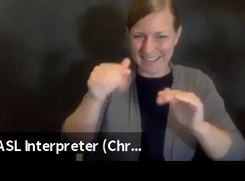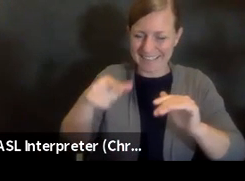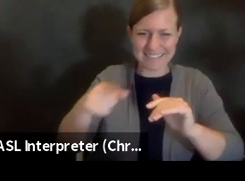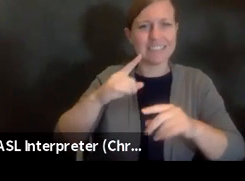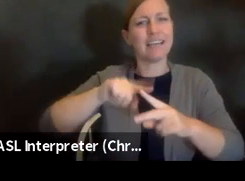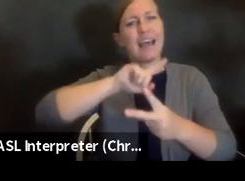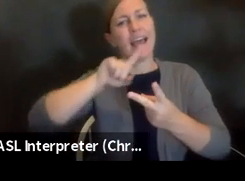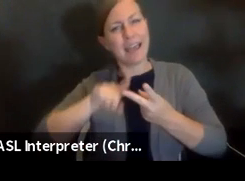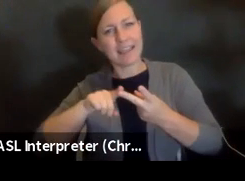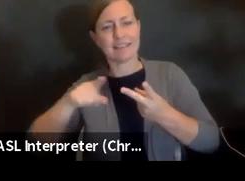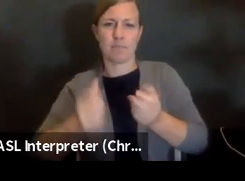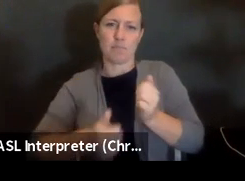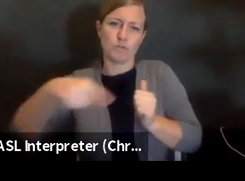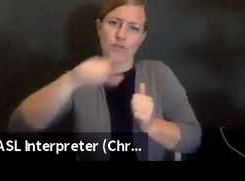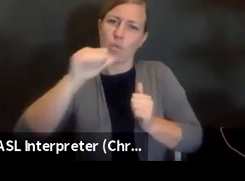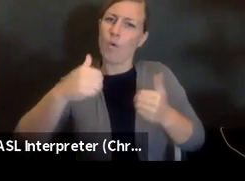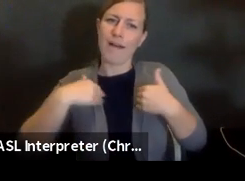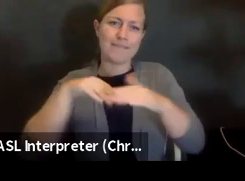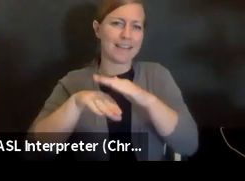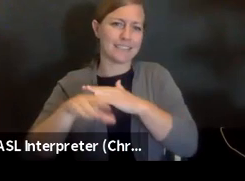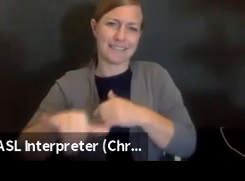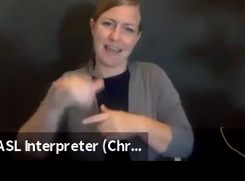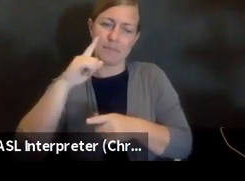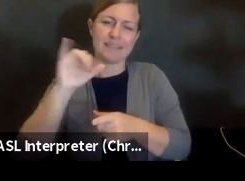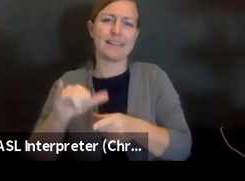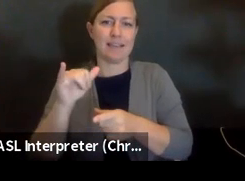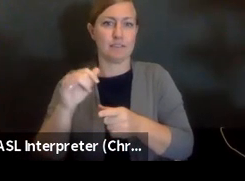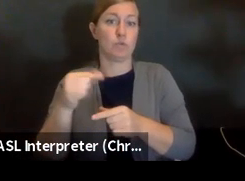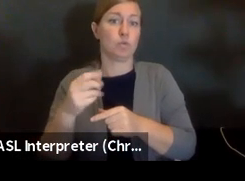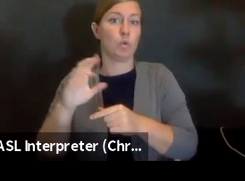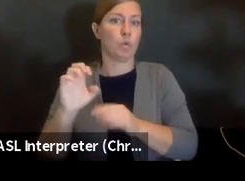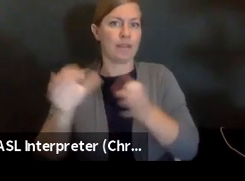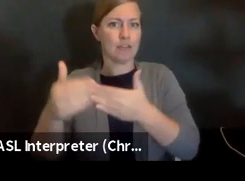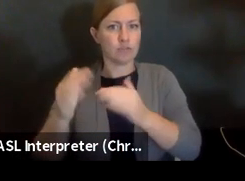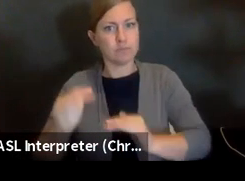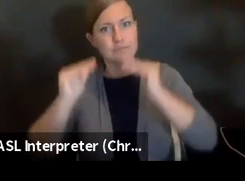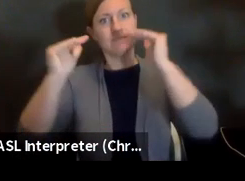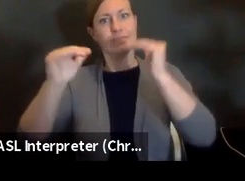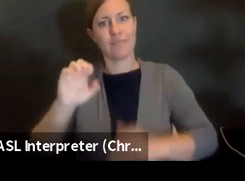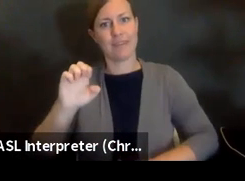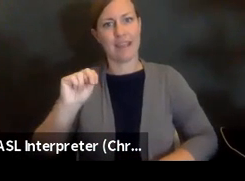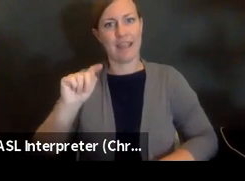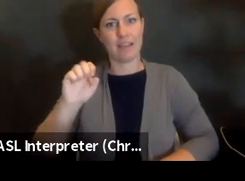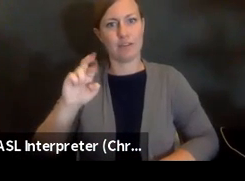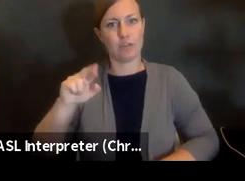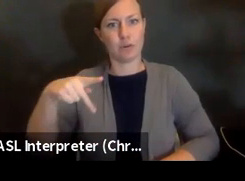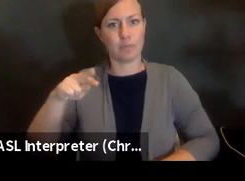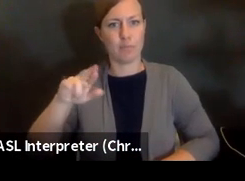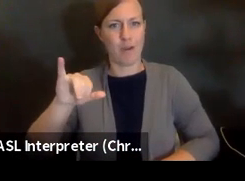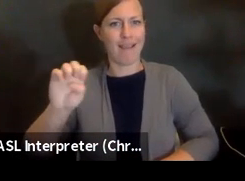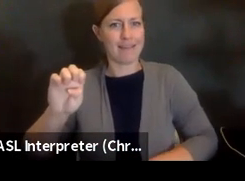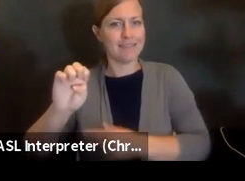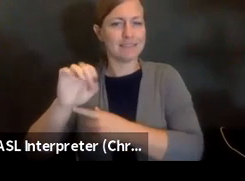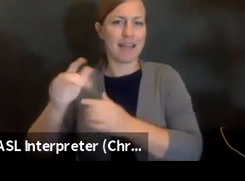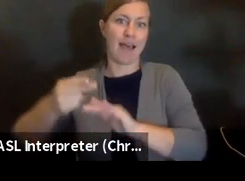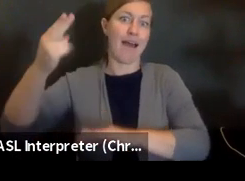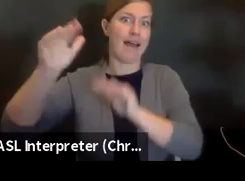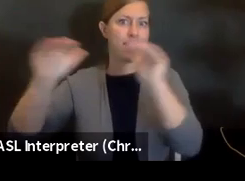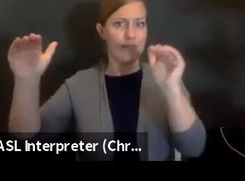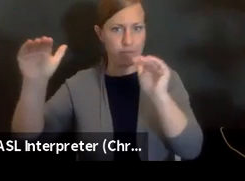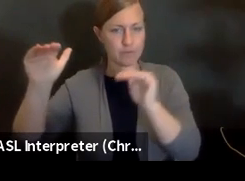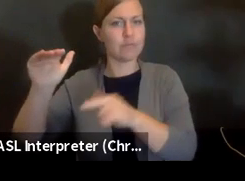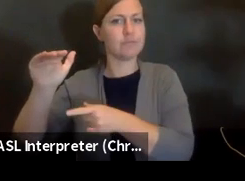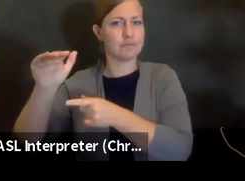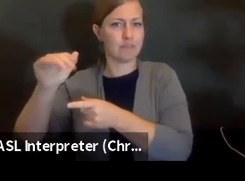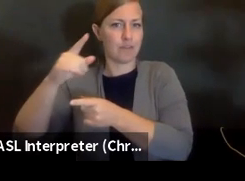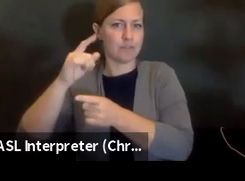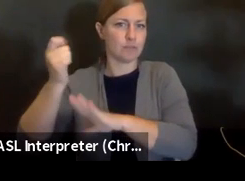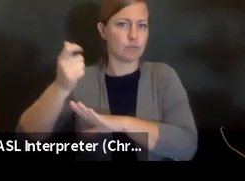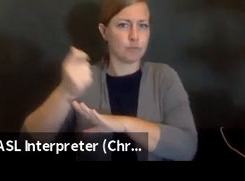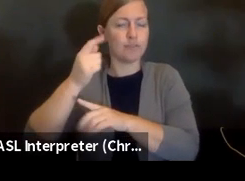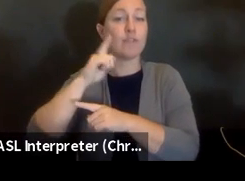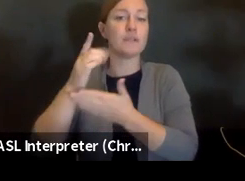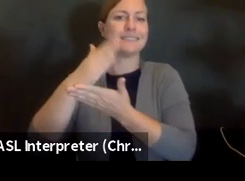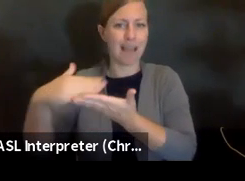Katherine Livick - ESD 112: Enterprise Education Enterprise add-on feature, there is a higher level of Google's subscription that some school districts get. You might end up having it, but most do not.